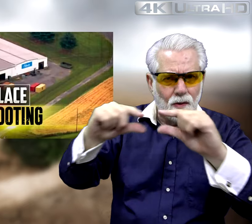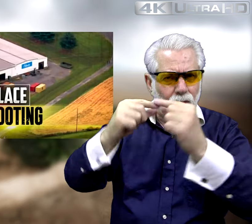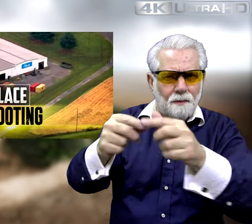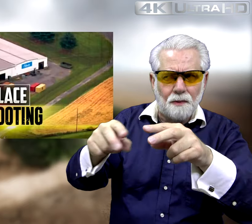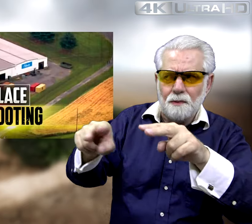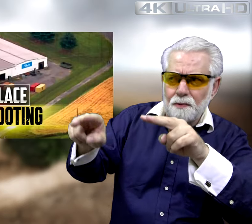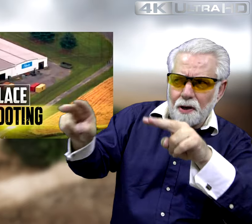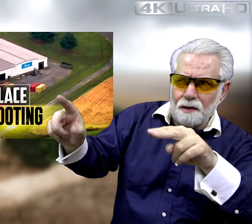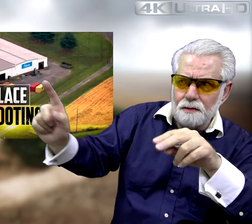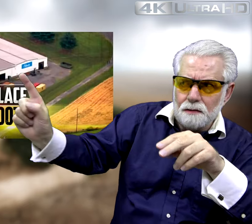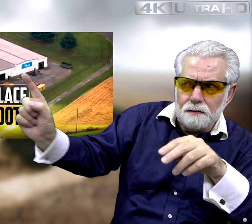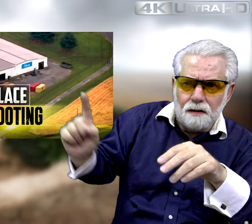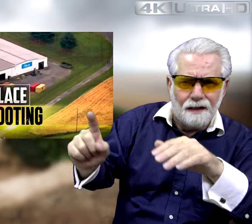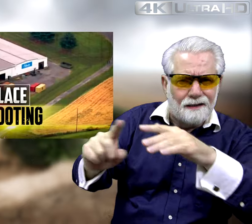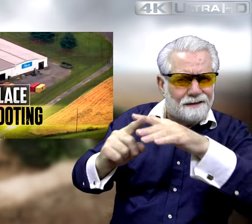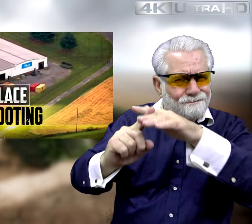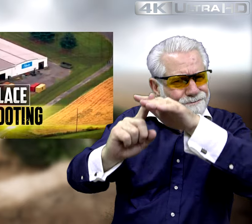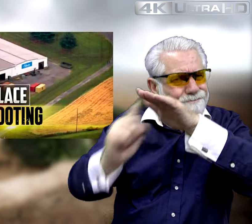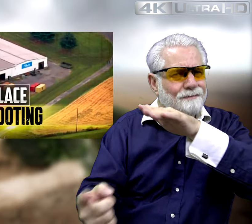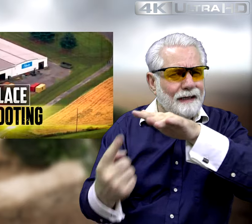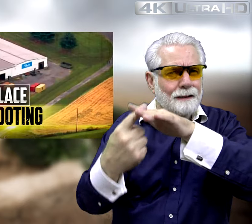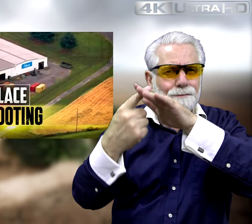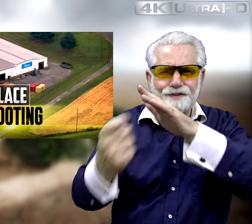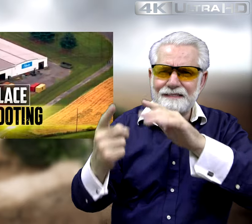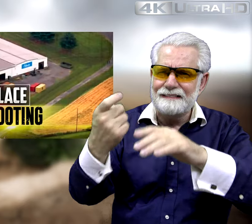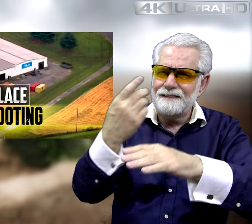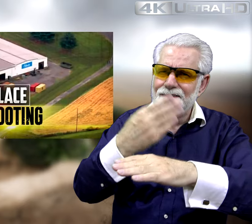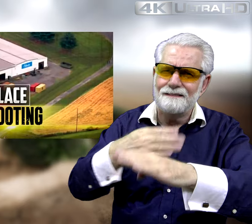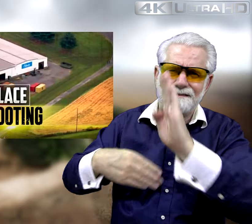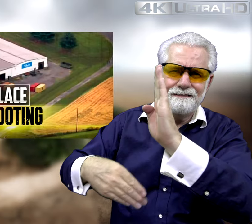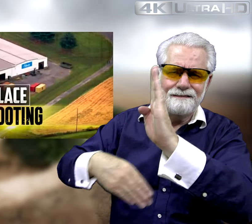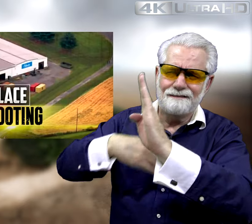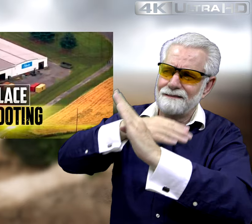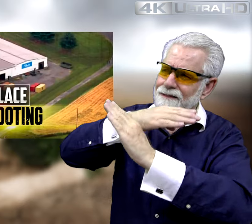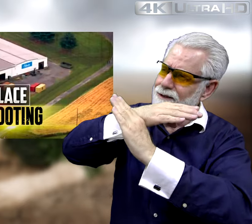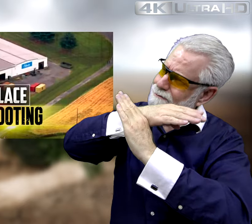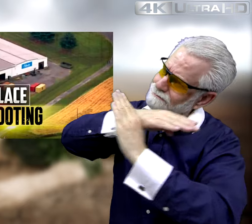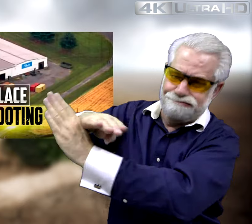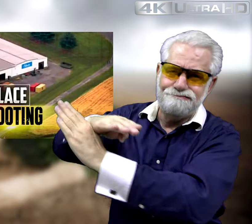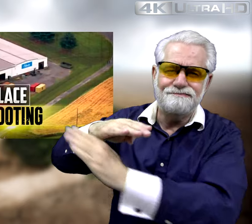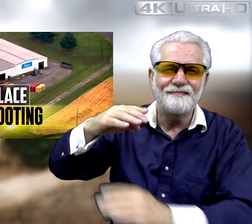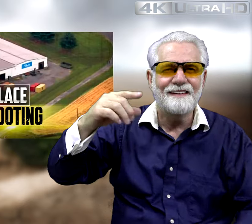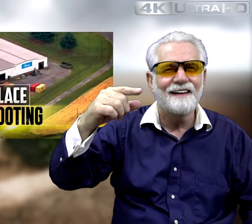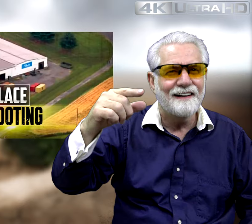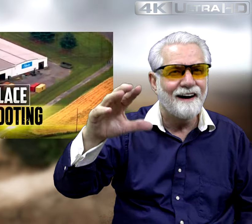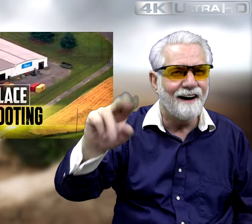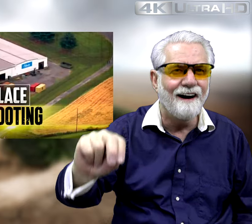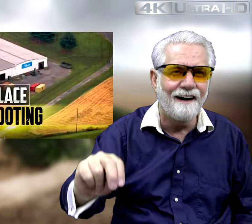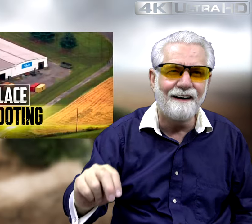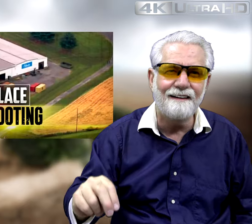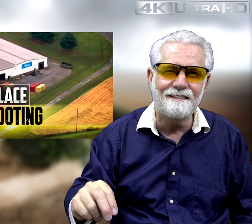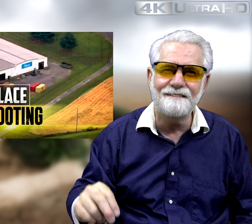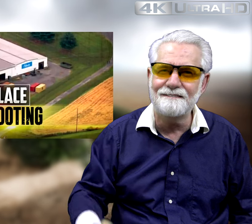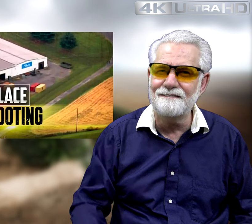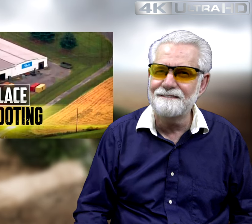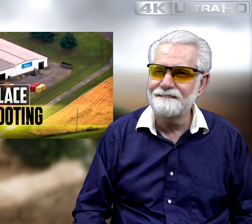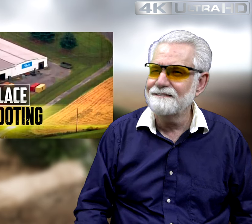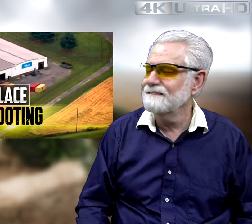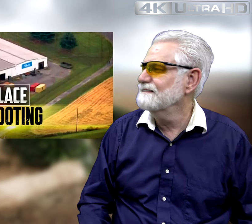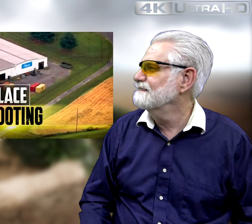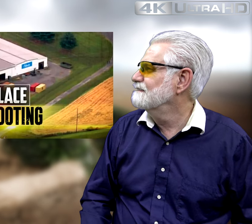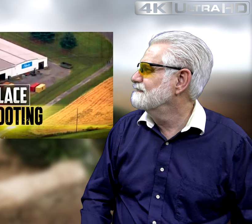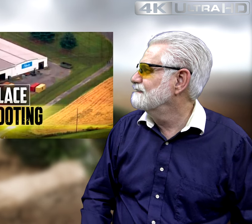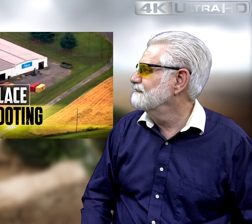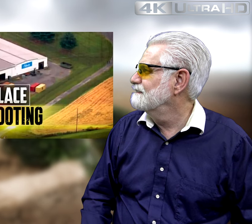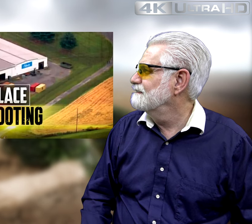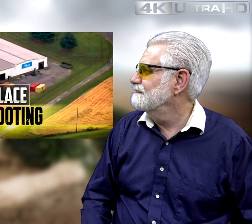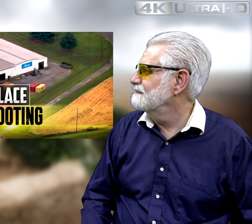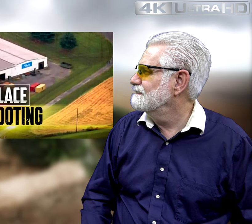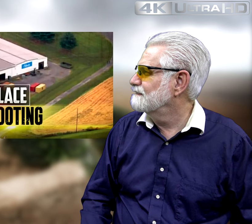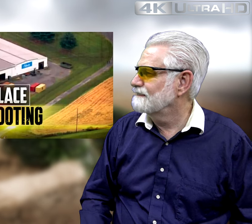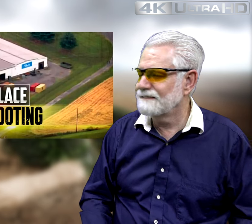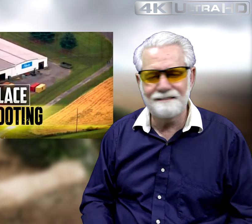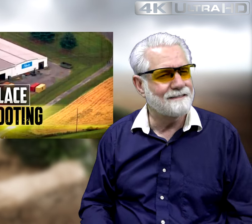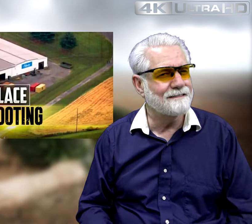So if you’re in a large group and see someone walk up you can escape quickly. You have to protect yourself from the gun